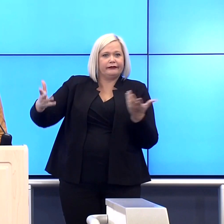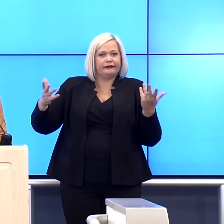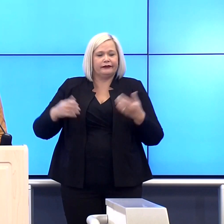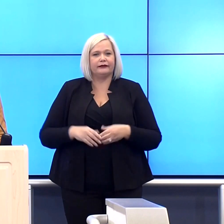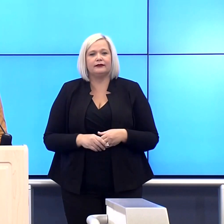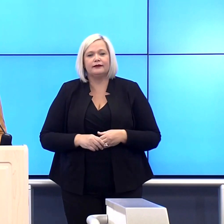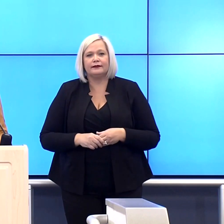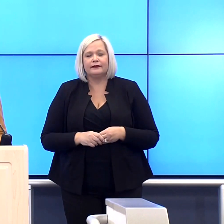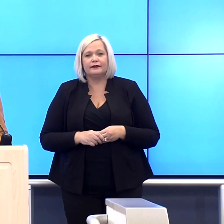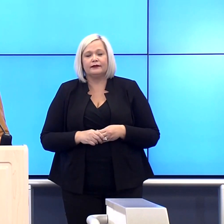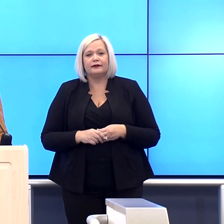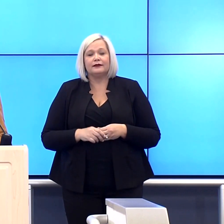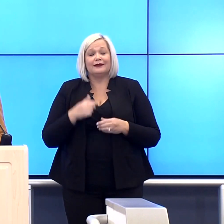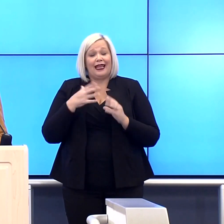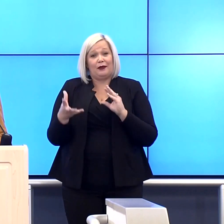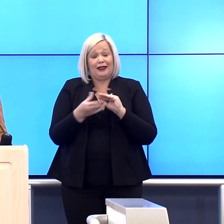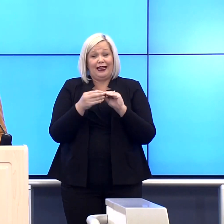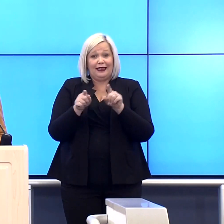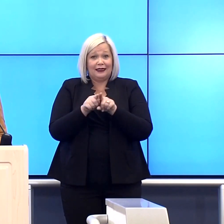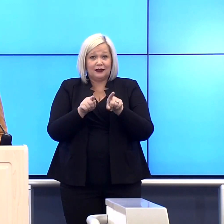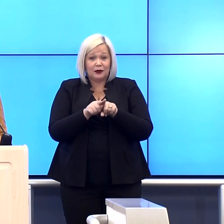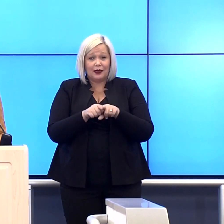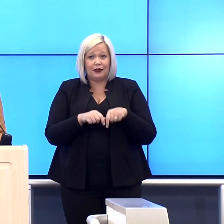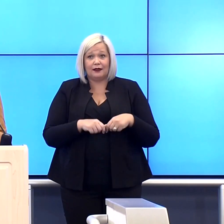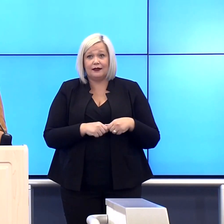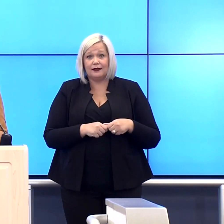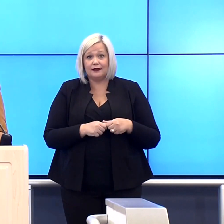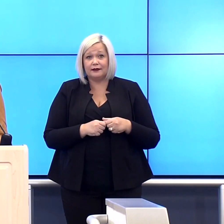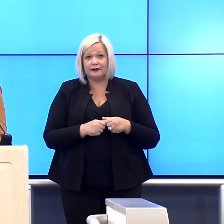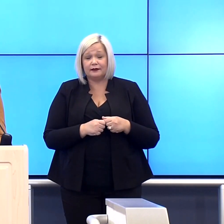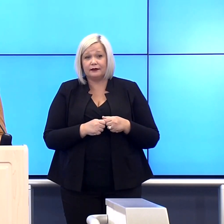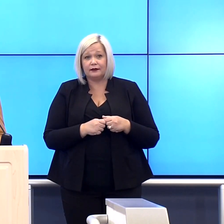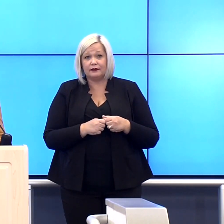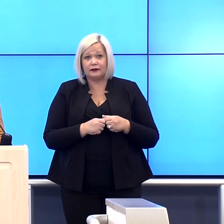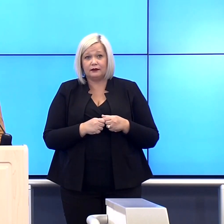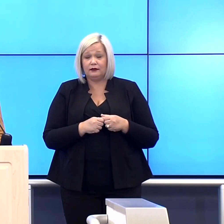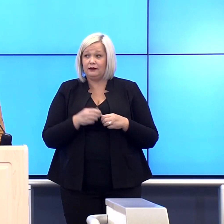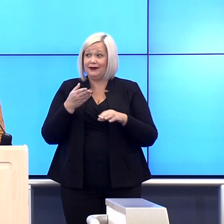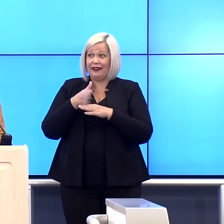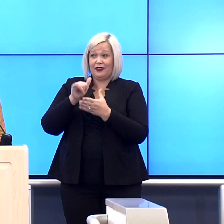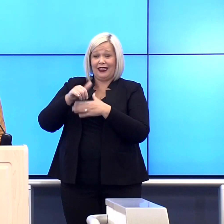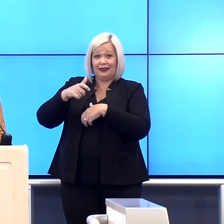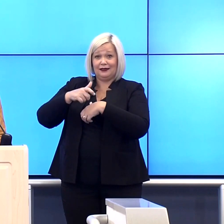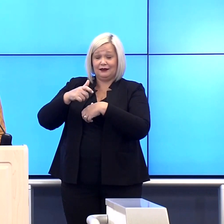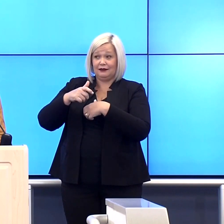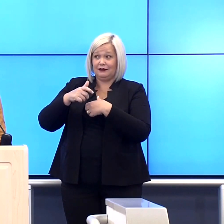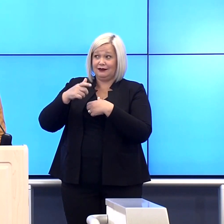AGAINST OUR COMMON ENEMY. IT WAS DISMISSED OUT OF HAND. IT WAS DISMISSED OUT OF HAND. I WILL ADD THIS AS WELL THAT